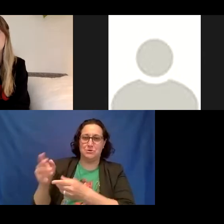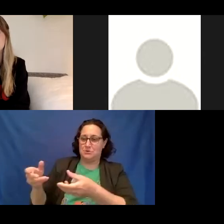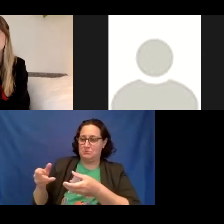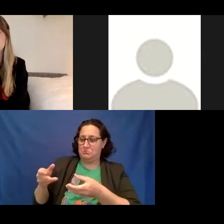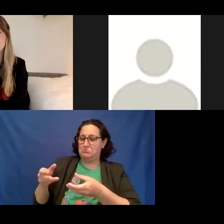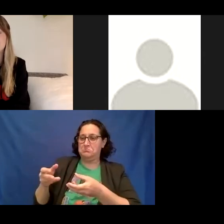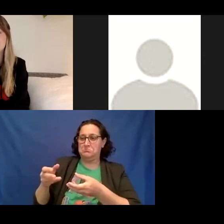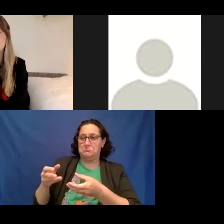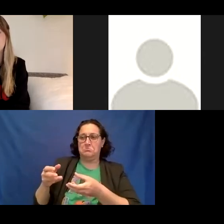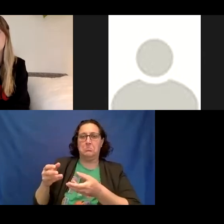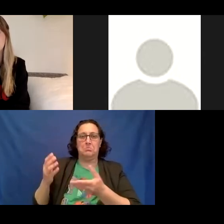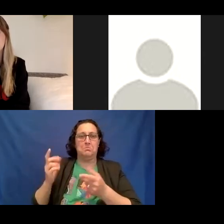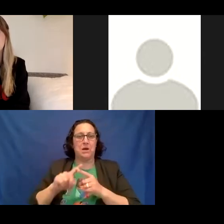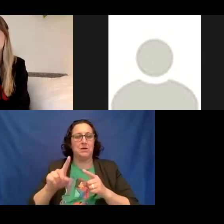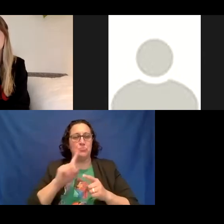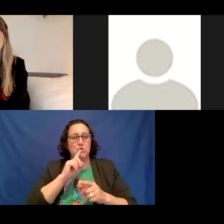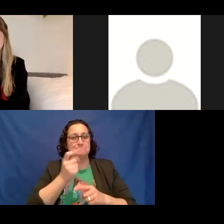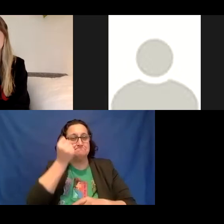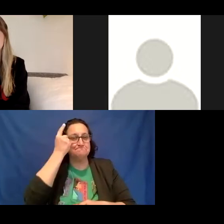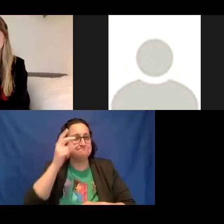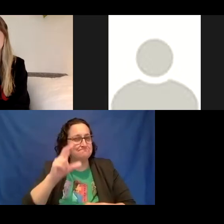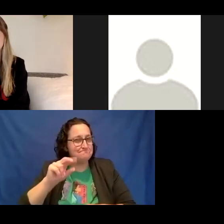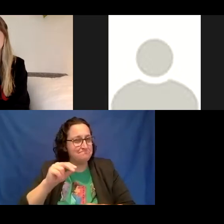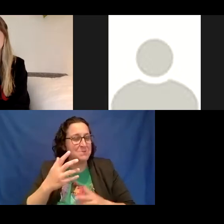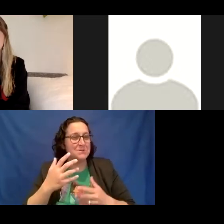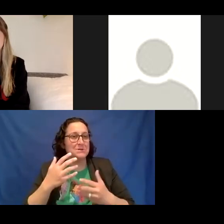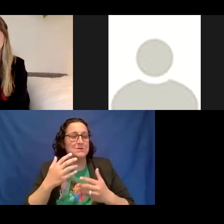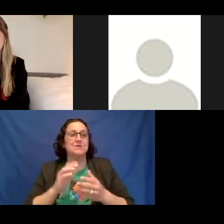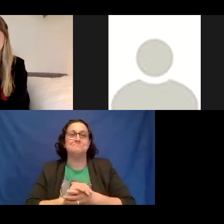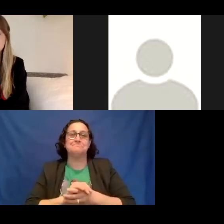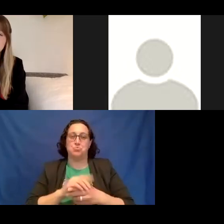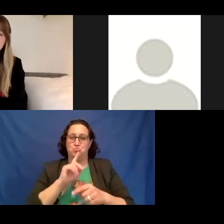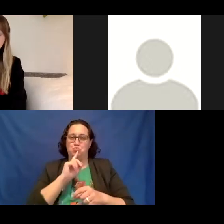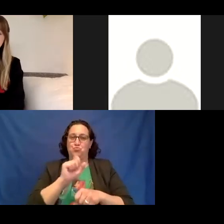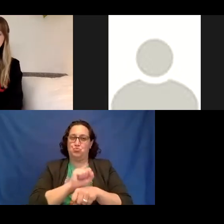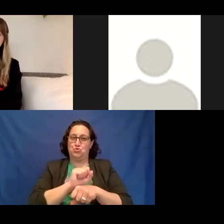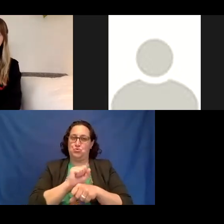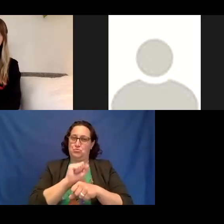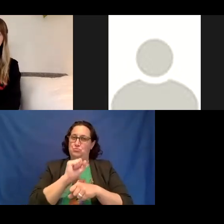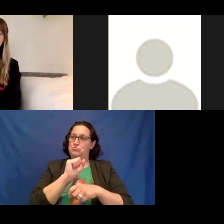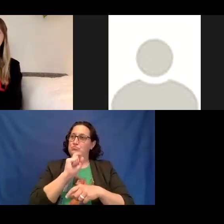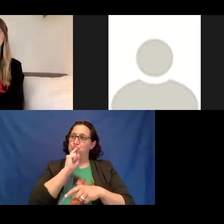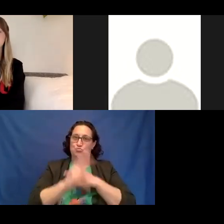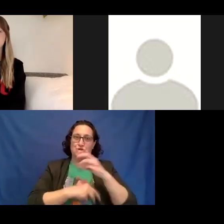Gallaudet did teach me academic information right through textbooks